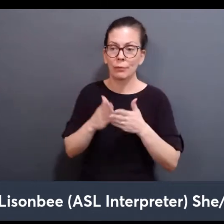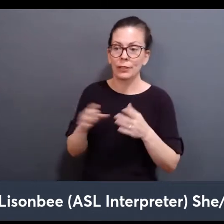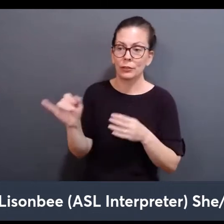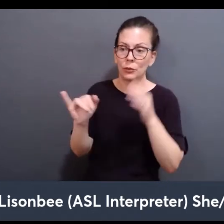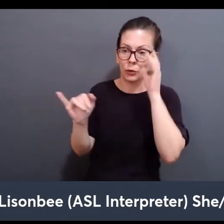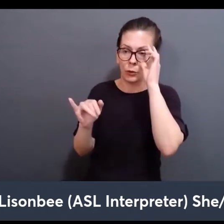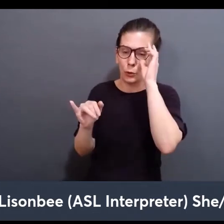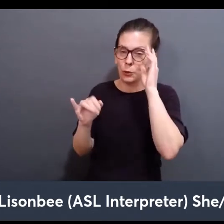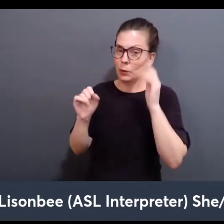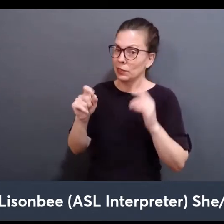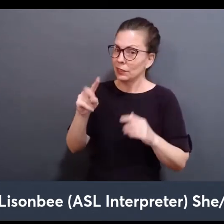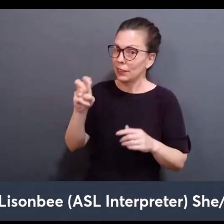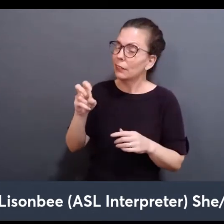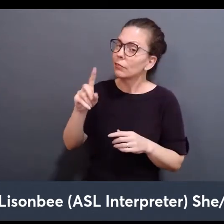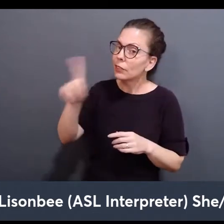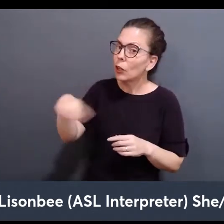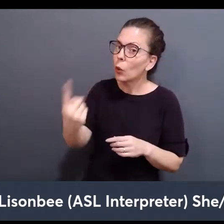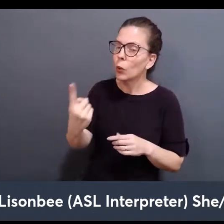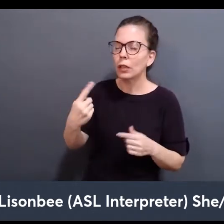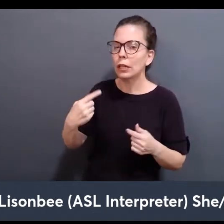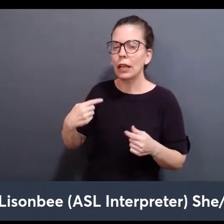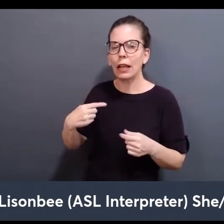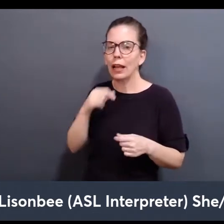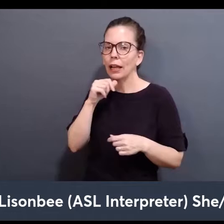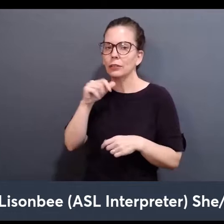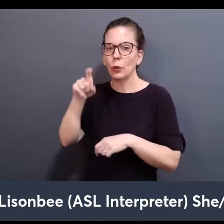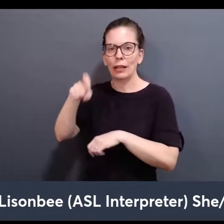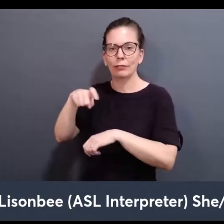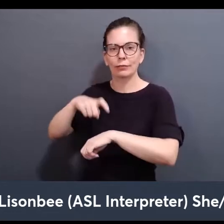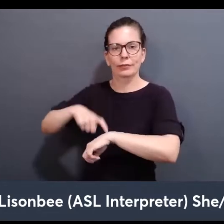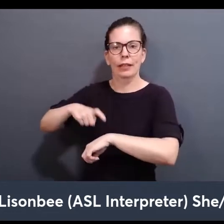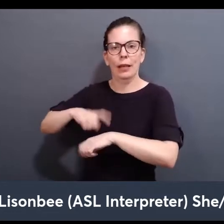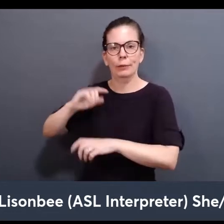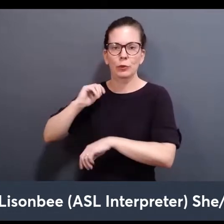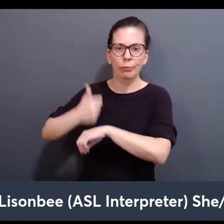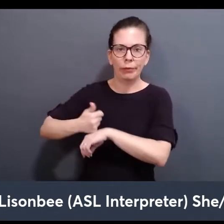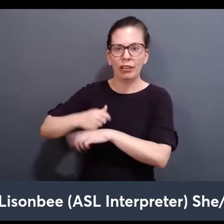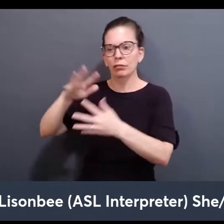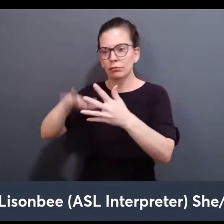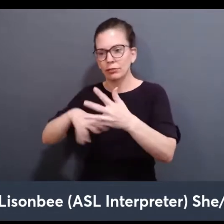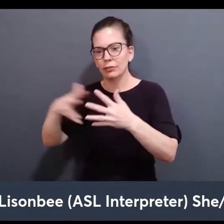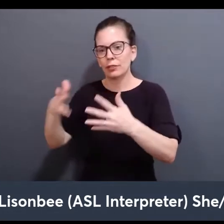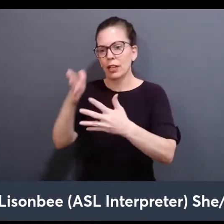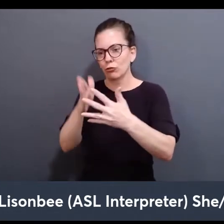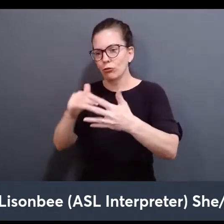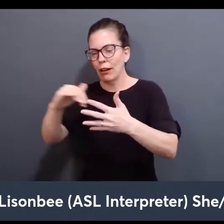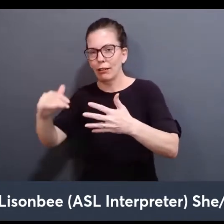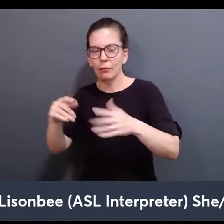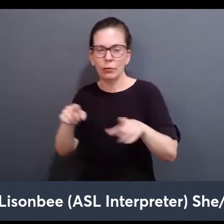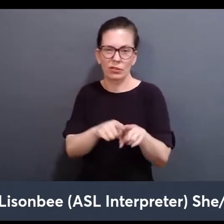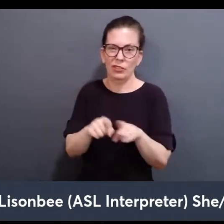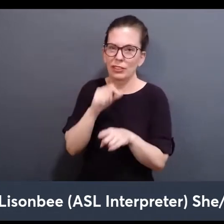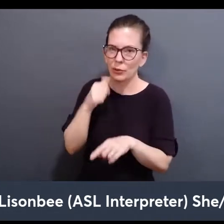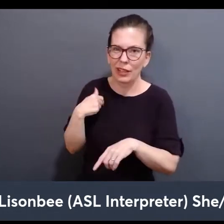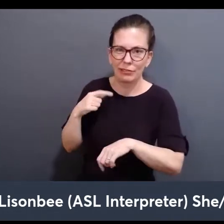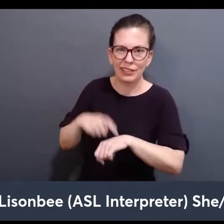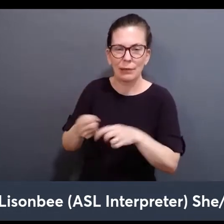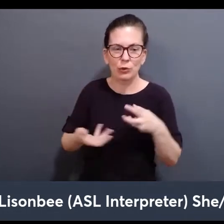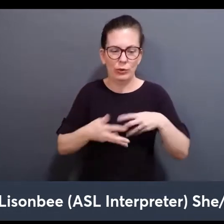is not only do I not have time to go build these charts and graphs, I also don't have time to integrate my data sources